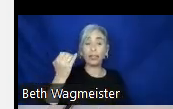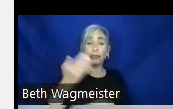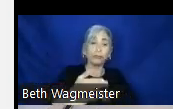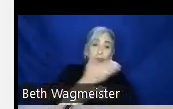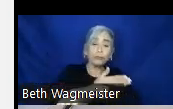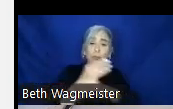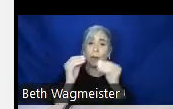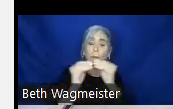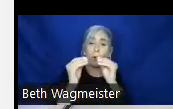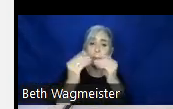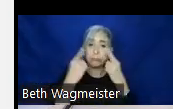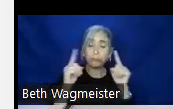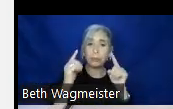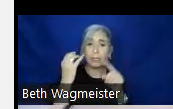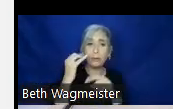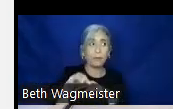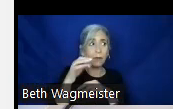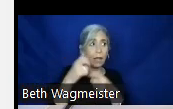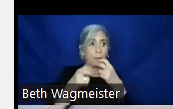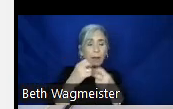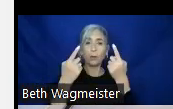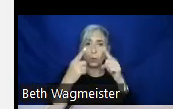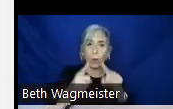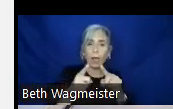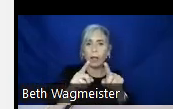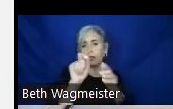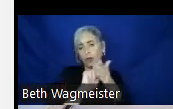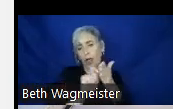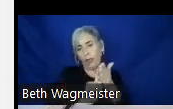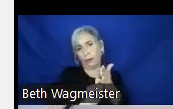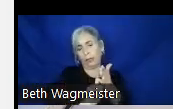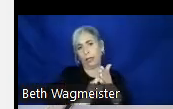effective if you could find problems while you are authoring. So while you are making content,